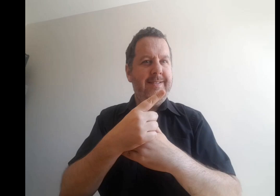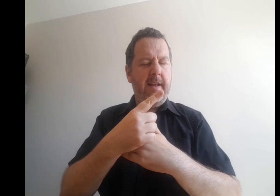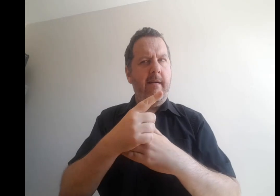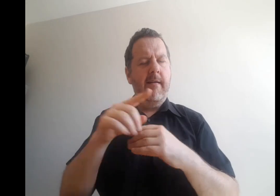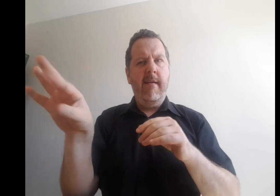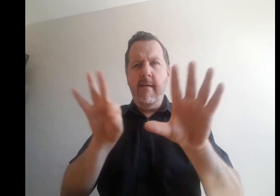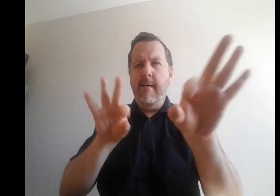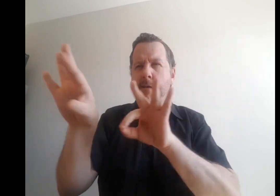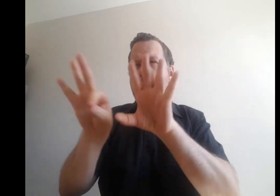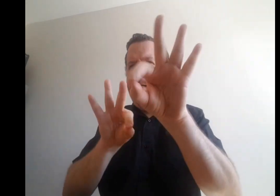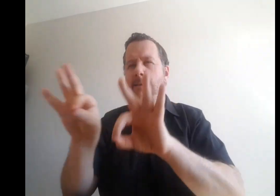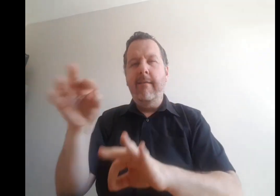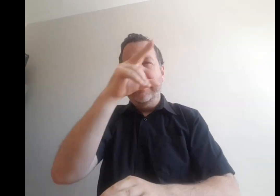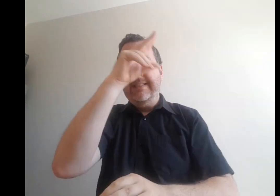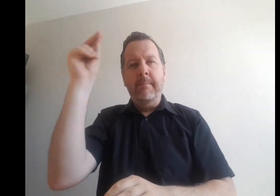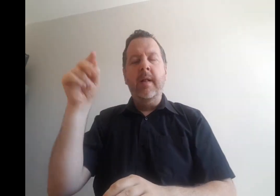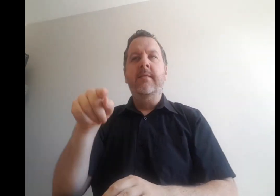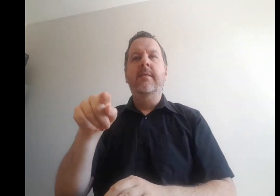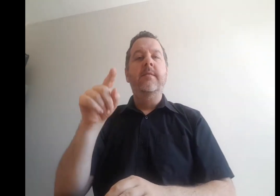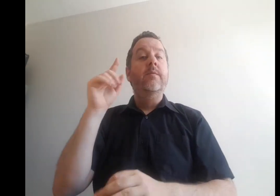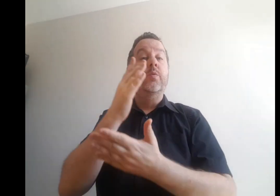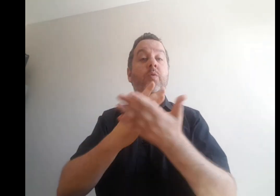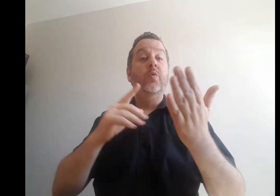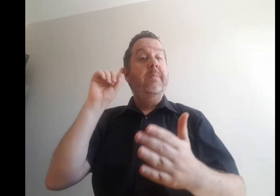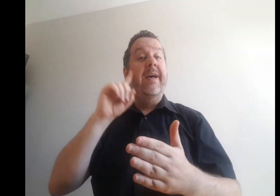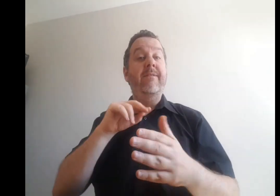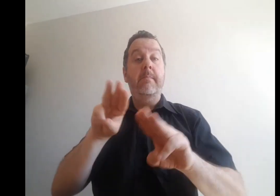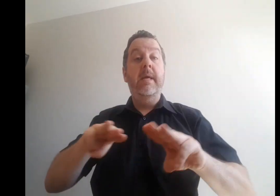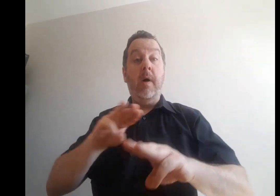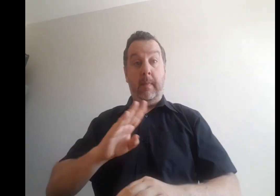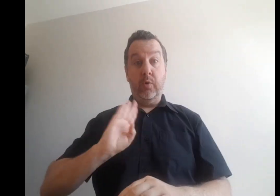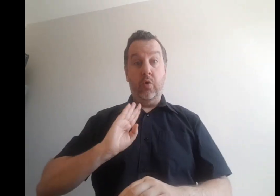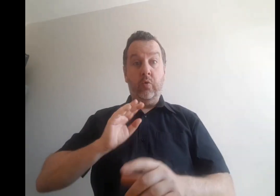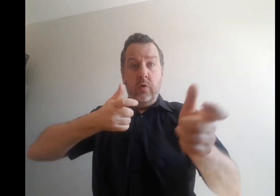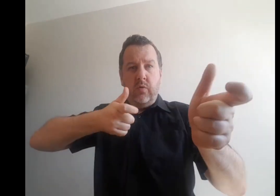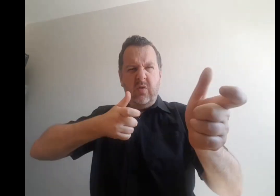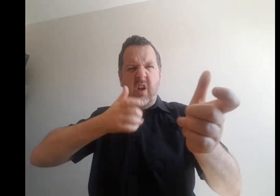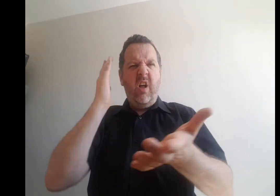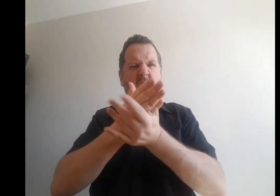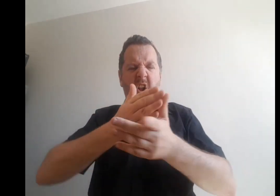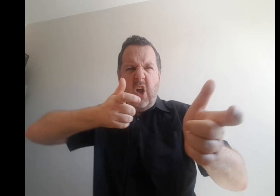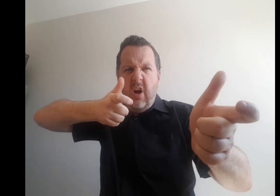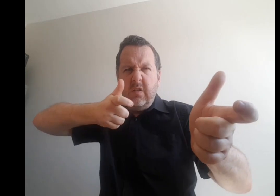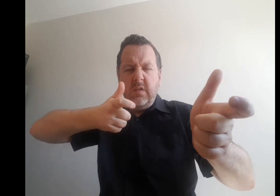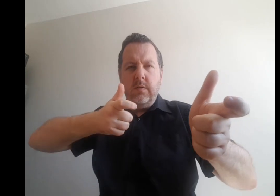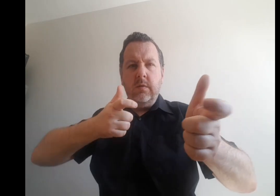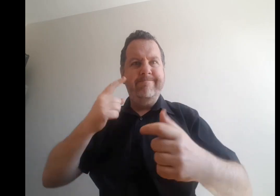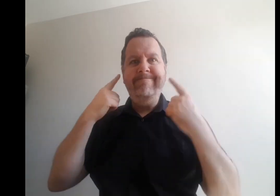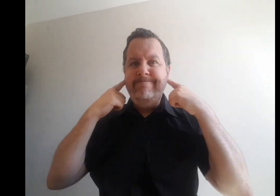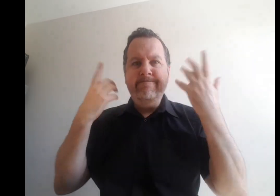You would've had quite a lot of examples of deaf people being ordered by soldiers to halt,